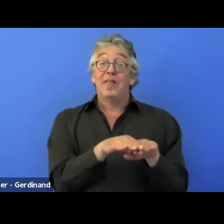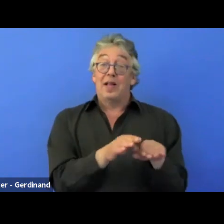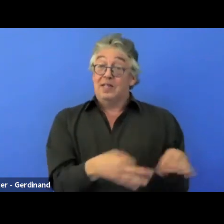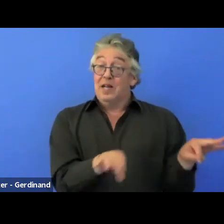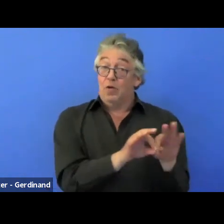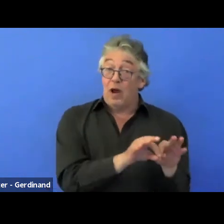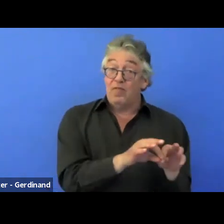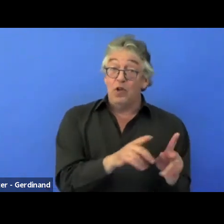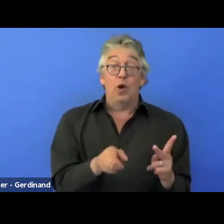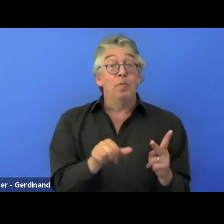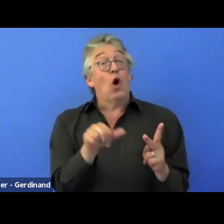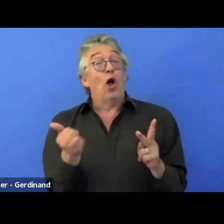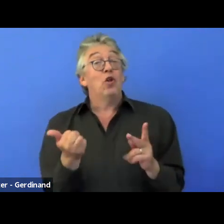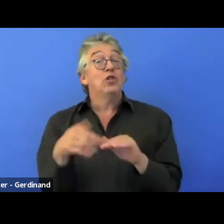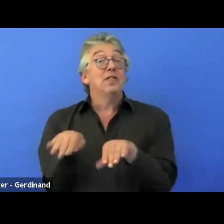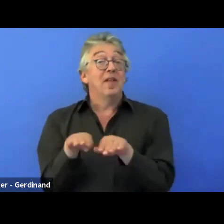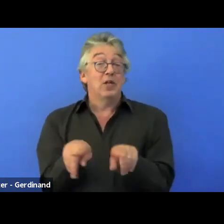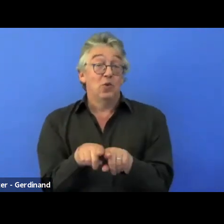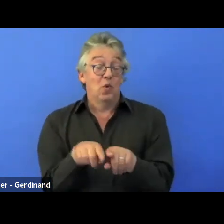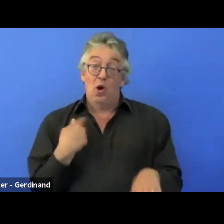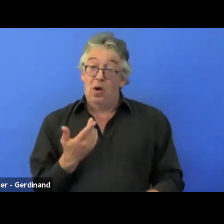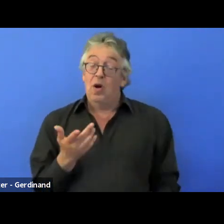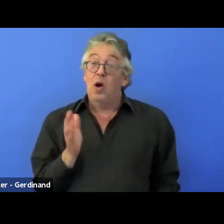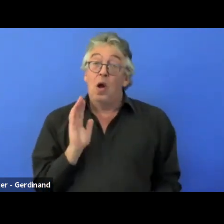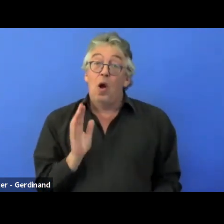We will keep on raising the concerns of our members,